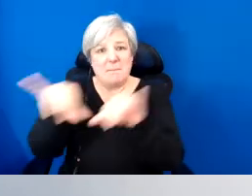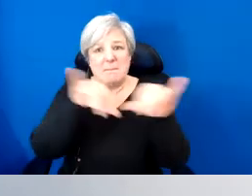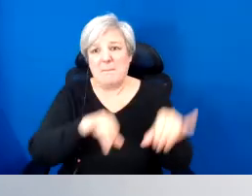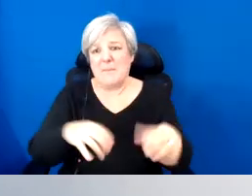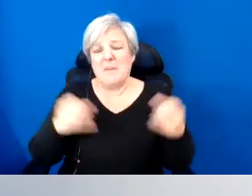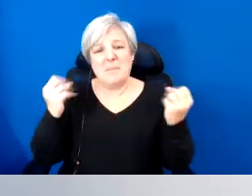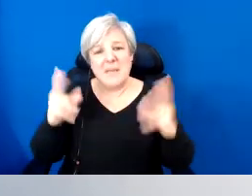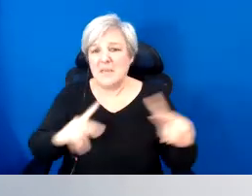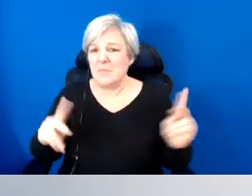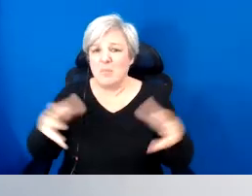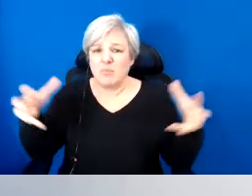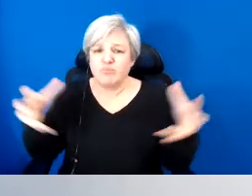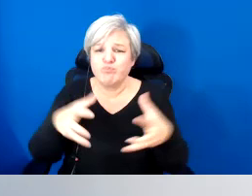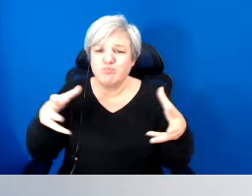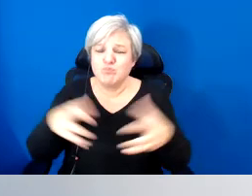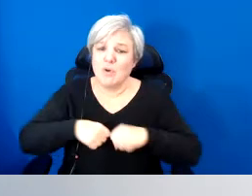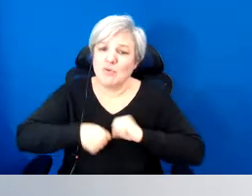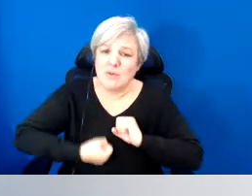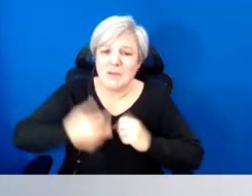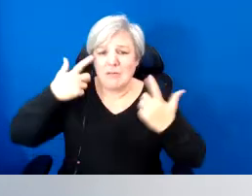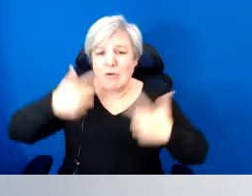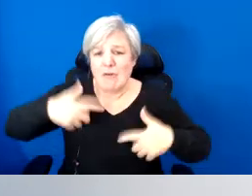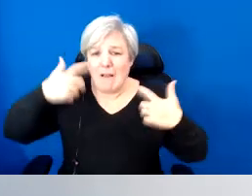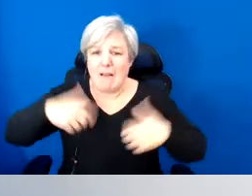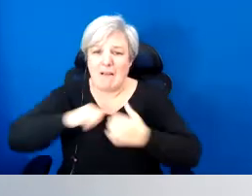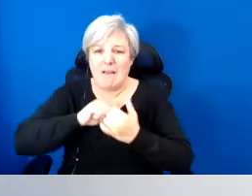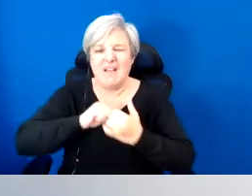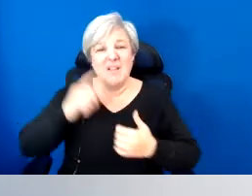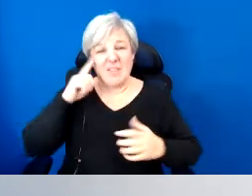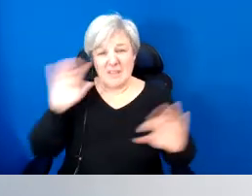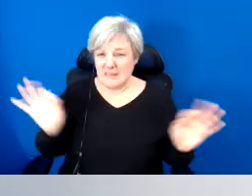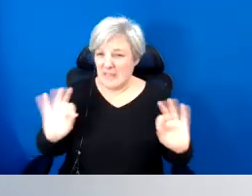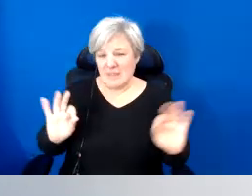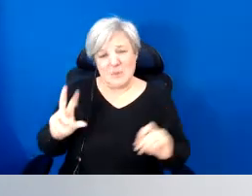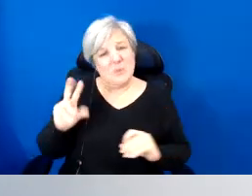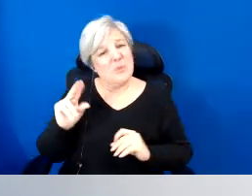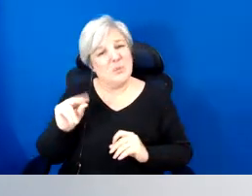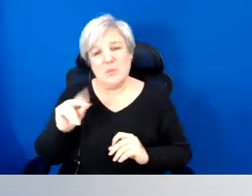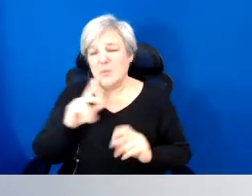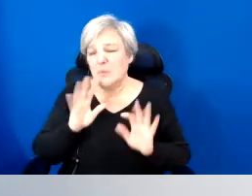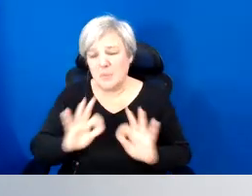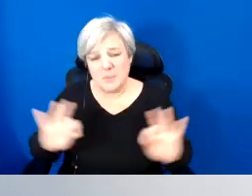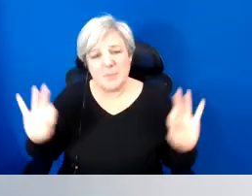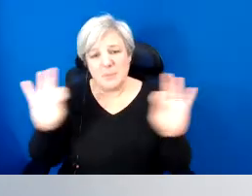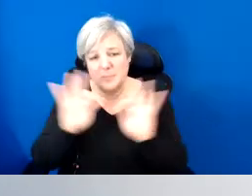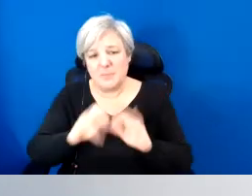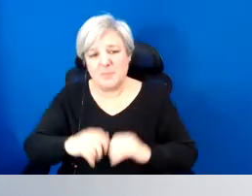So please don't take those interactions for granted. Next slide, please.